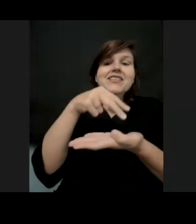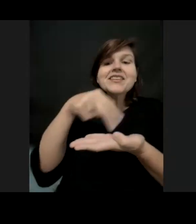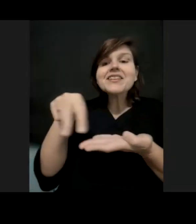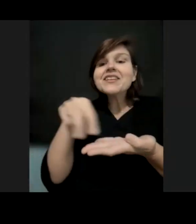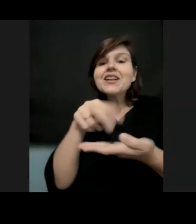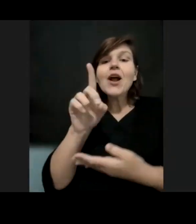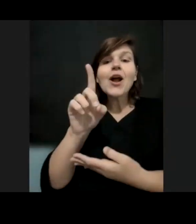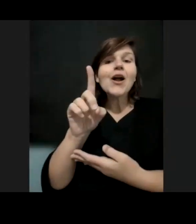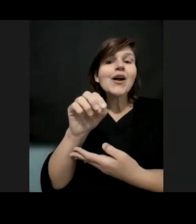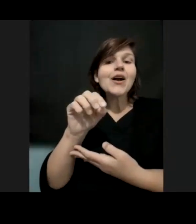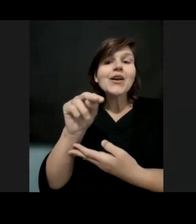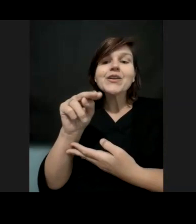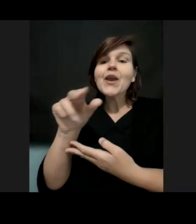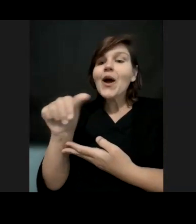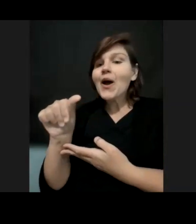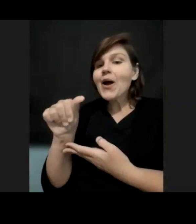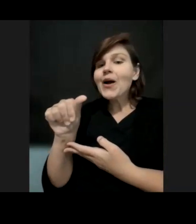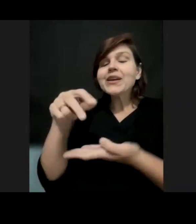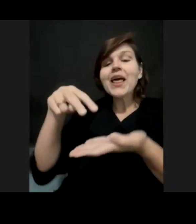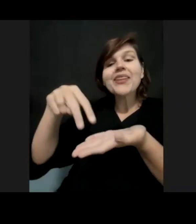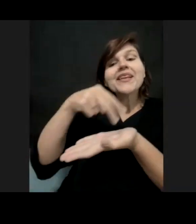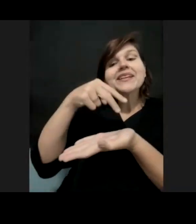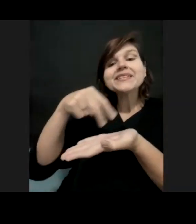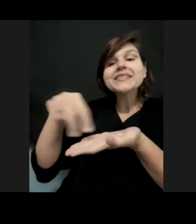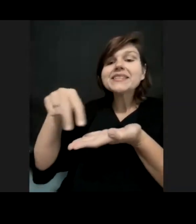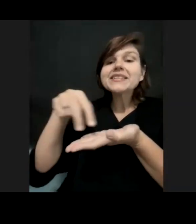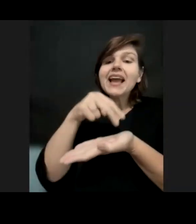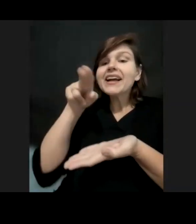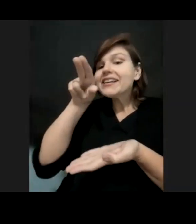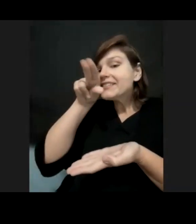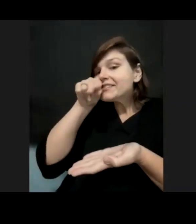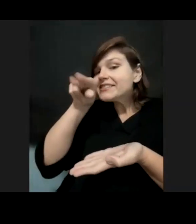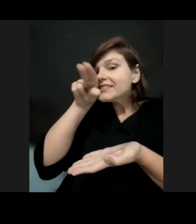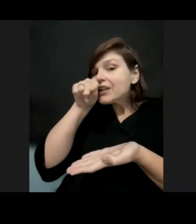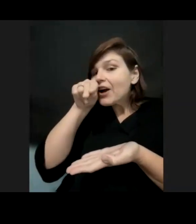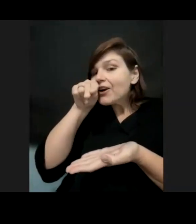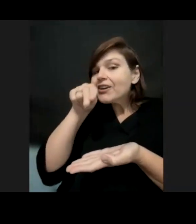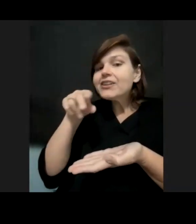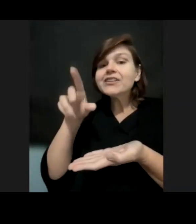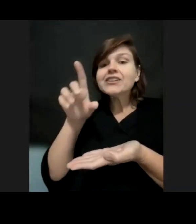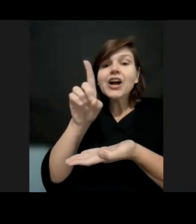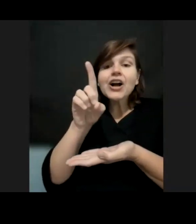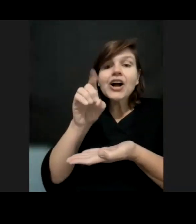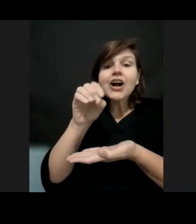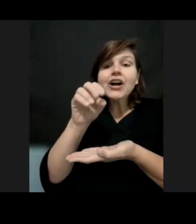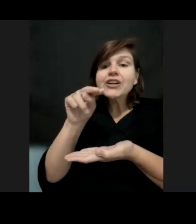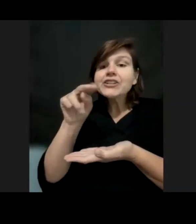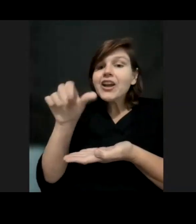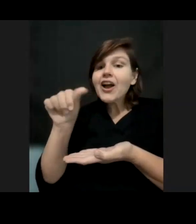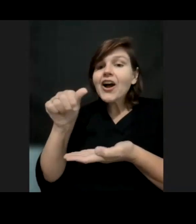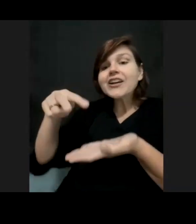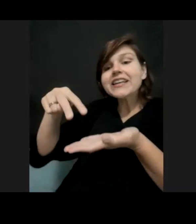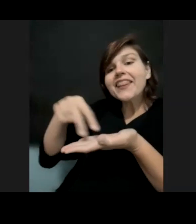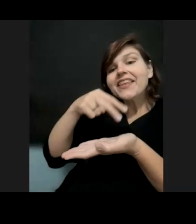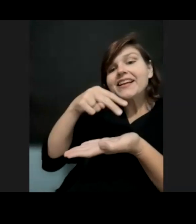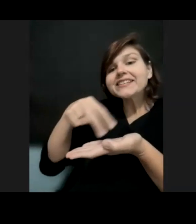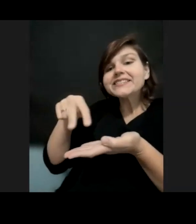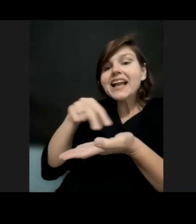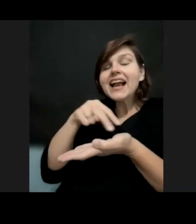Widdle waddle, widdle waddle, I'm Danna the Dancing Duck!” said Danna the Dancing Duck. “Oh, Alishaaa!